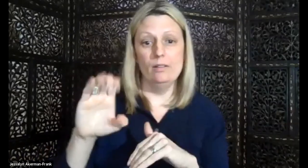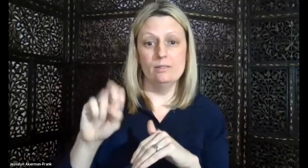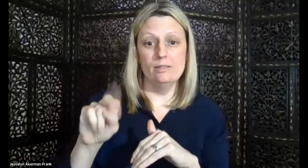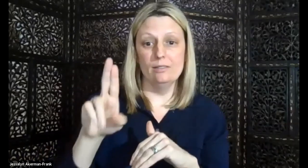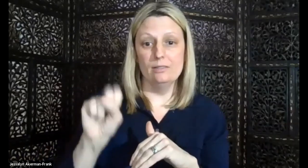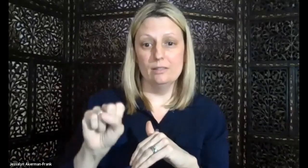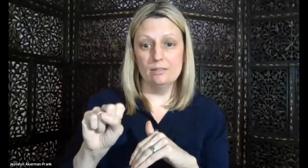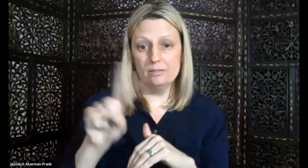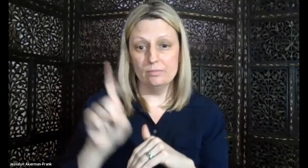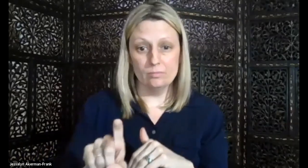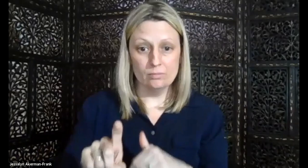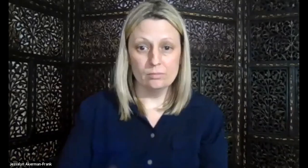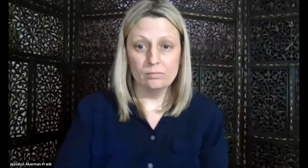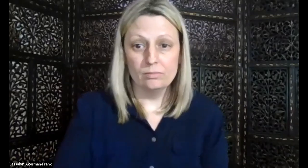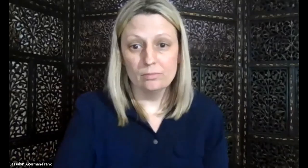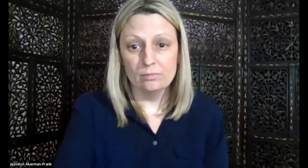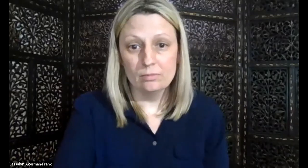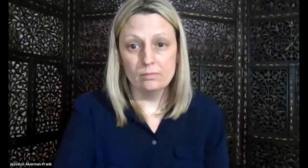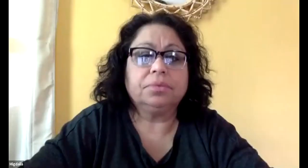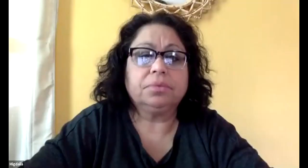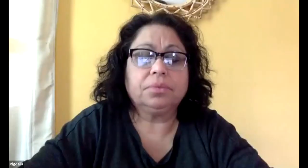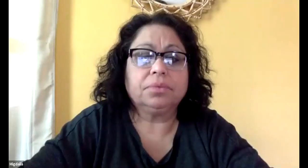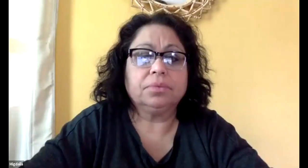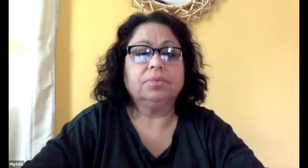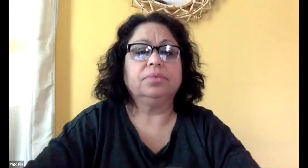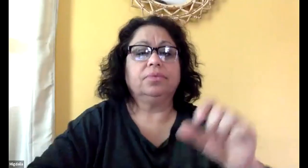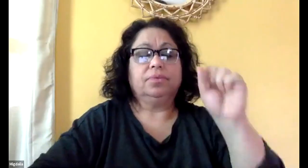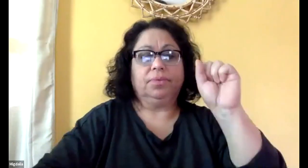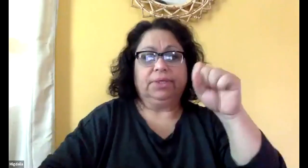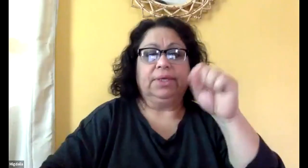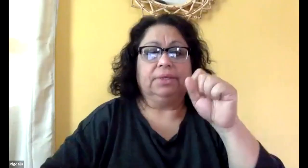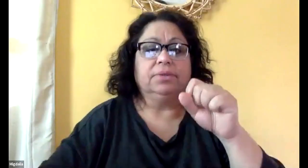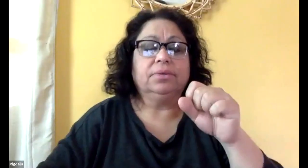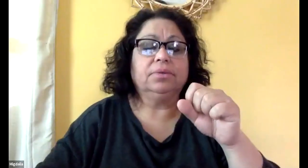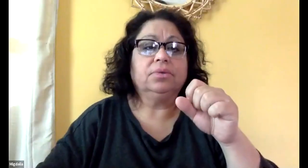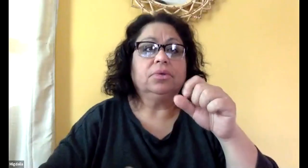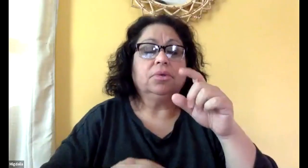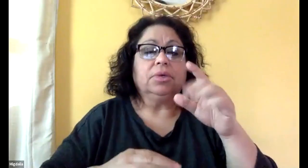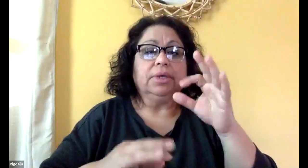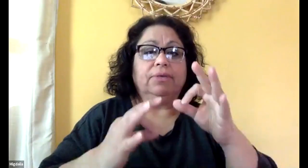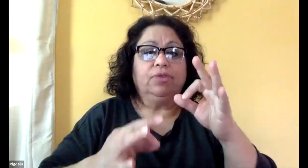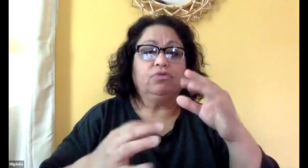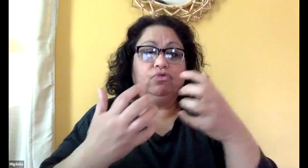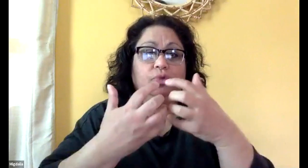is for Migdalia. If I live with a roommate, do I need to